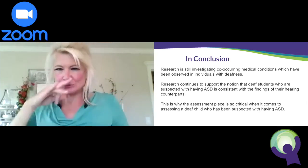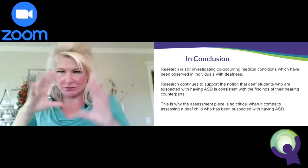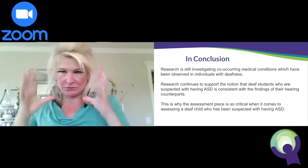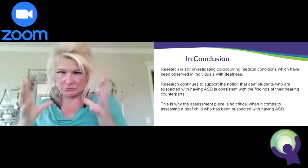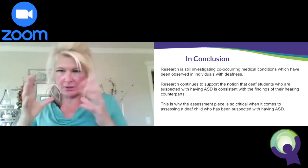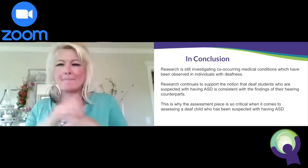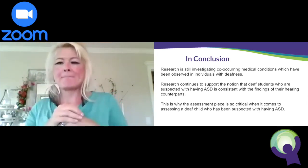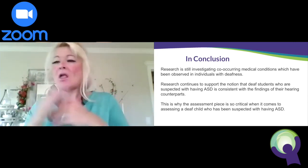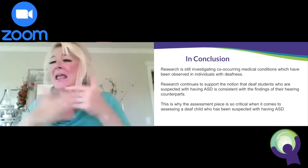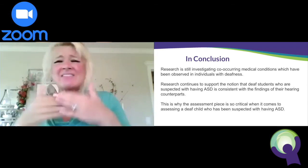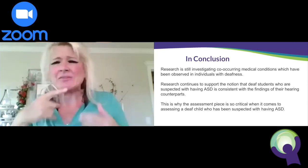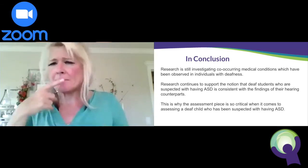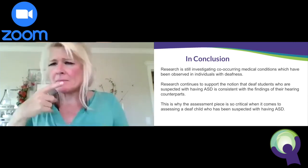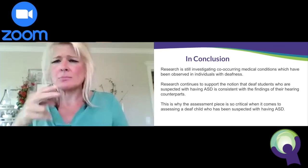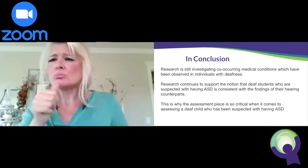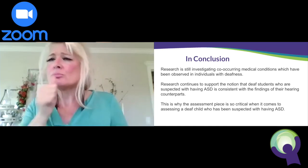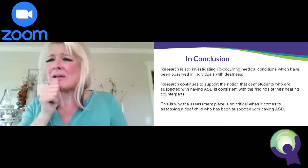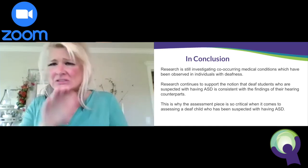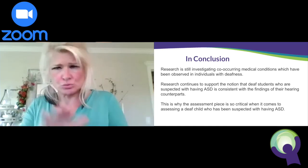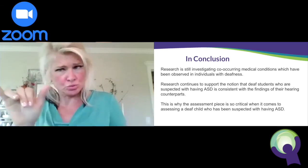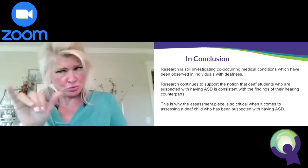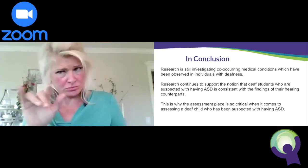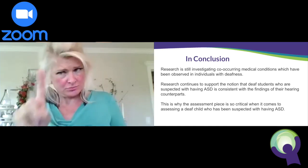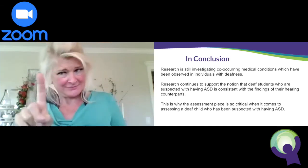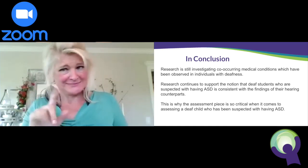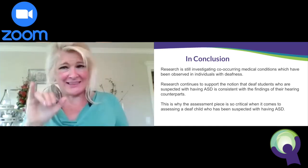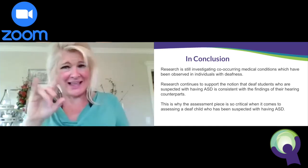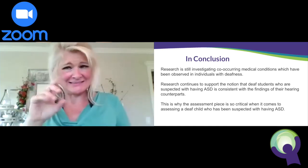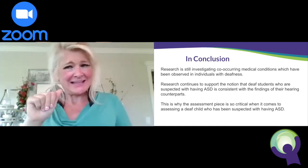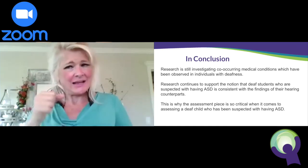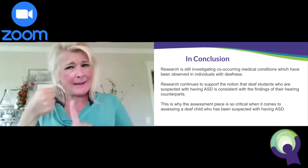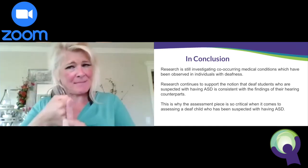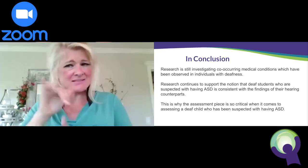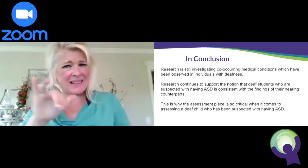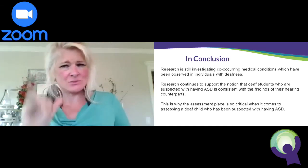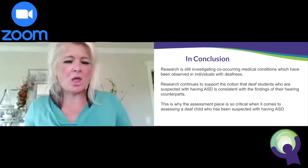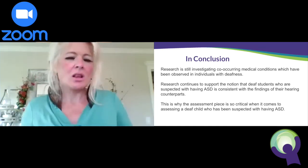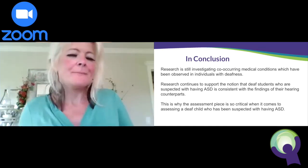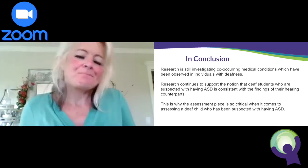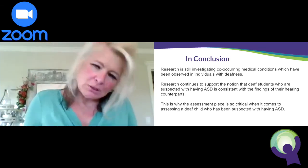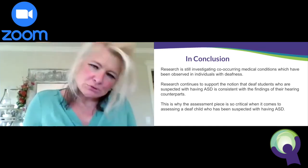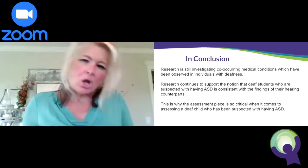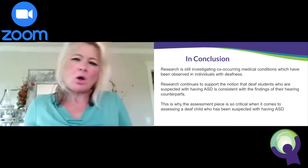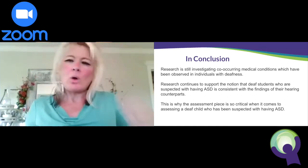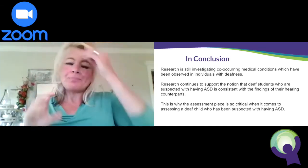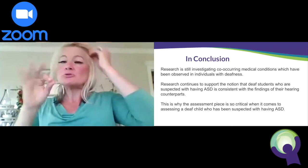to to make sure that we're giving the FAPE, the free appropriate education that they need and because